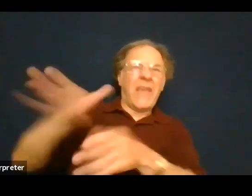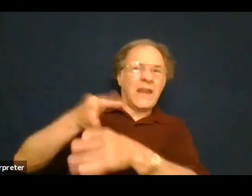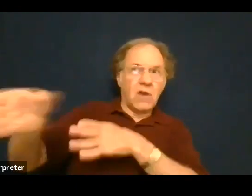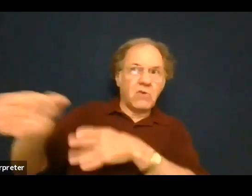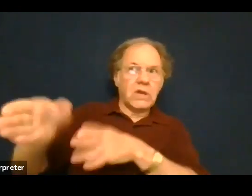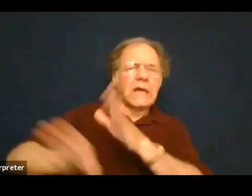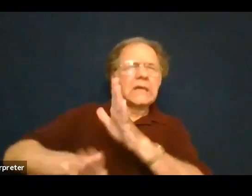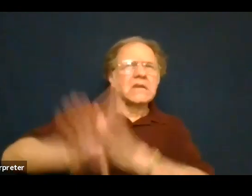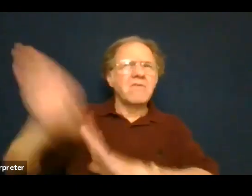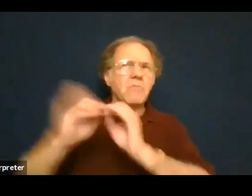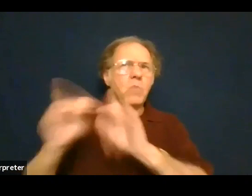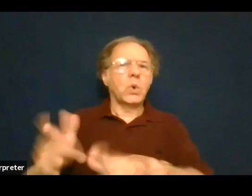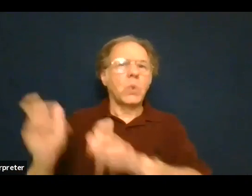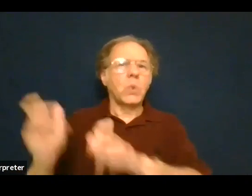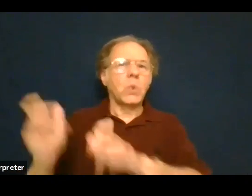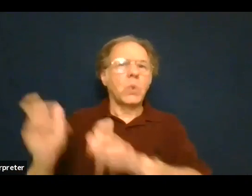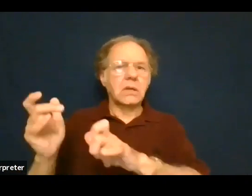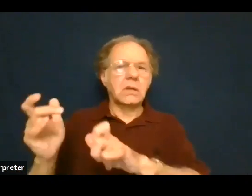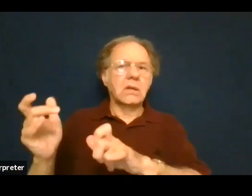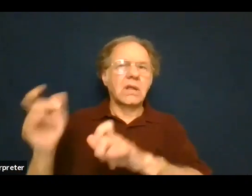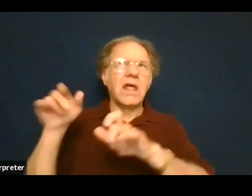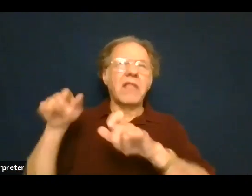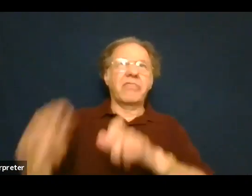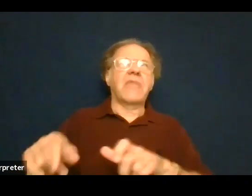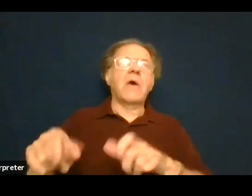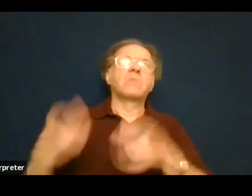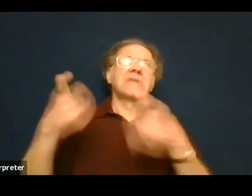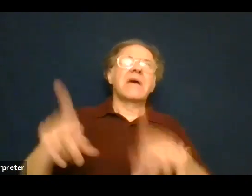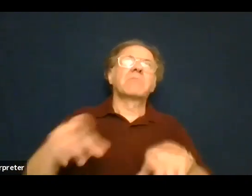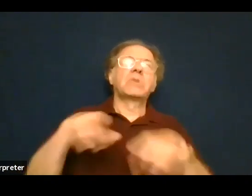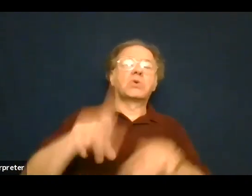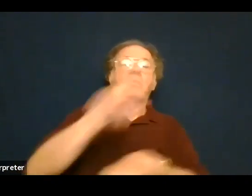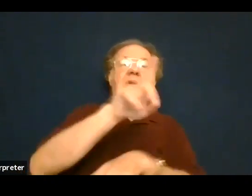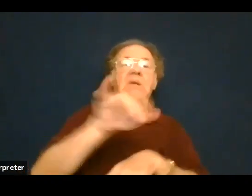This was also seen during Zika virus. So a lot of things were happening really quickly